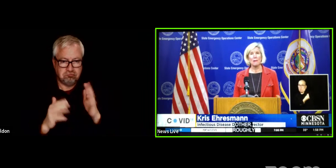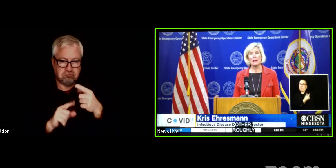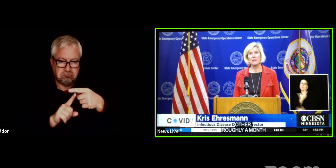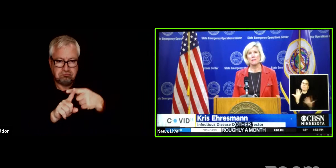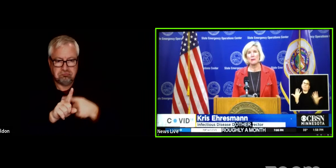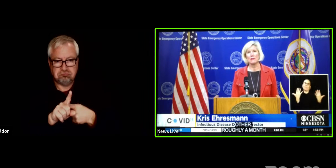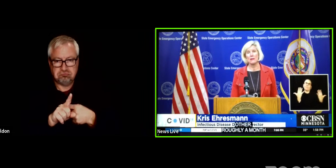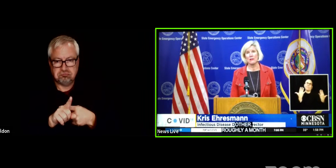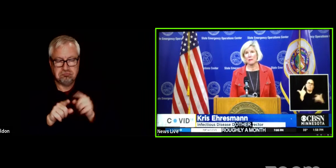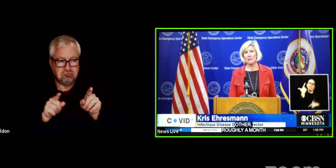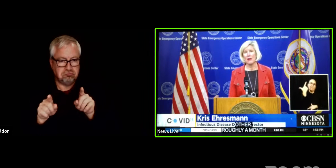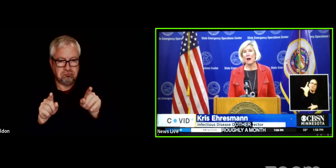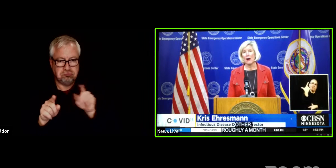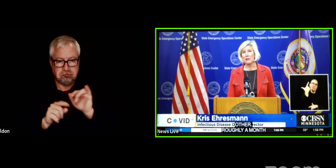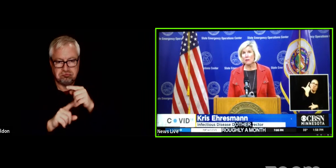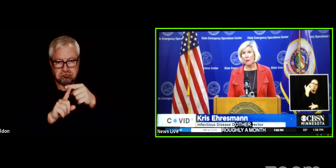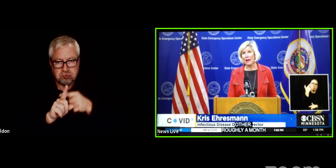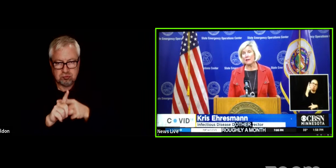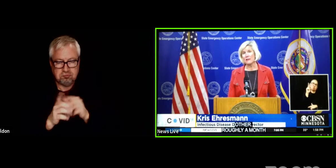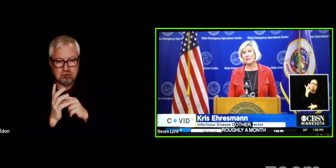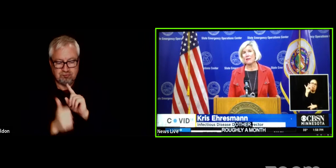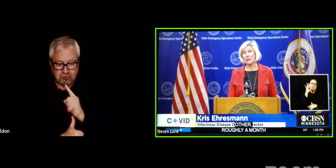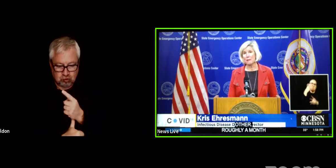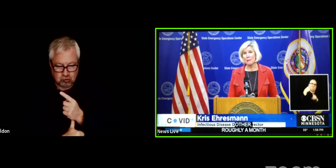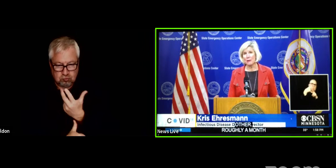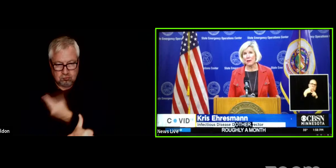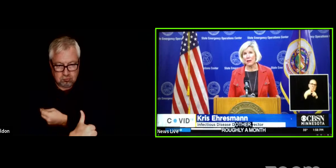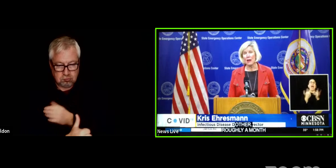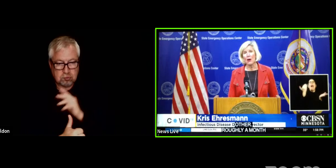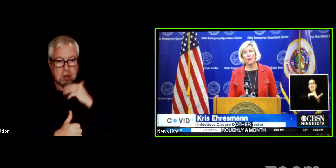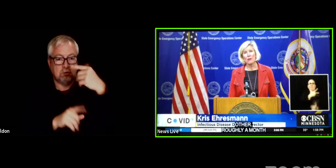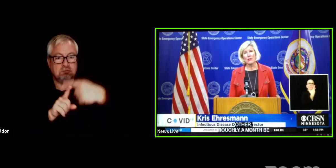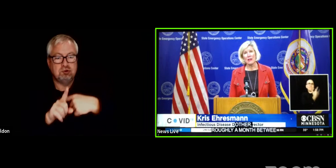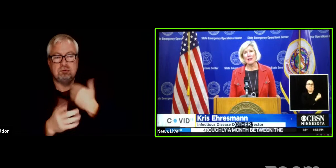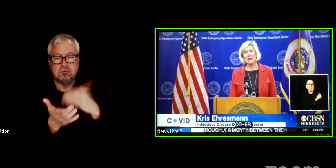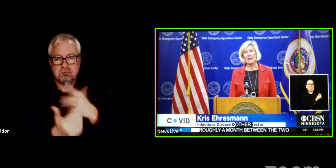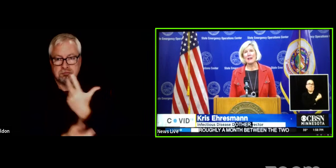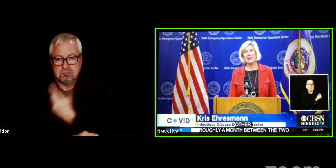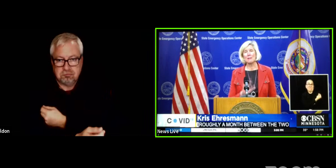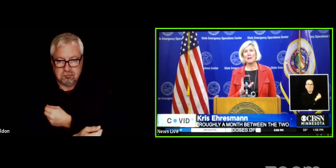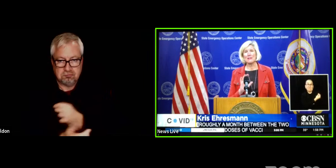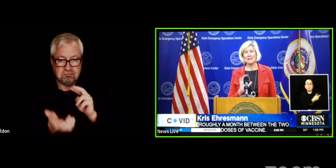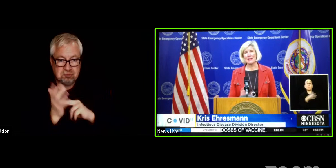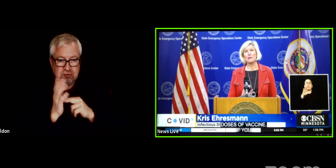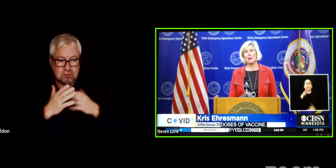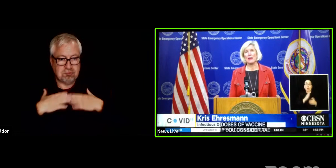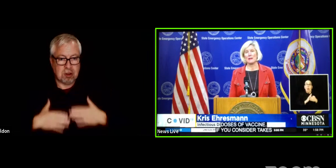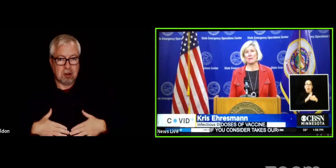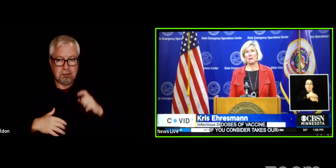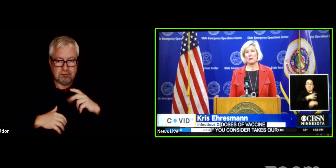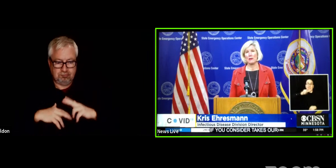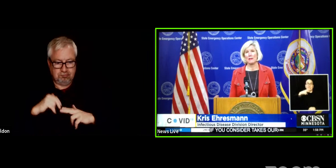BODY'S IMMUNE SYSTEMS A LITTLE WHILE TO DEVELOP IMMUNITY, WE'RE SEEING THAT IT TAKES ABOUT SIX WEEKS BETWEEN THE